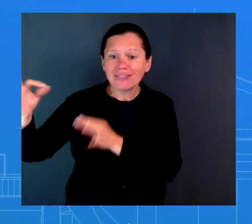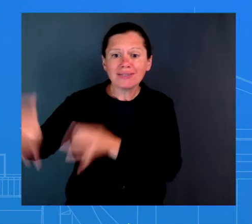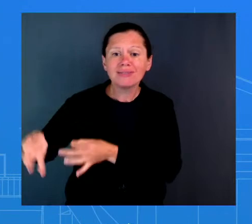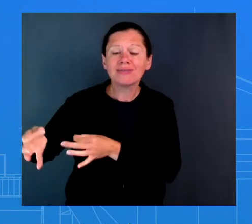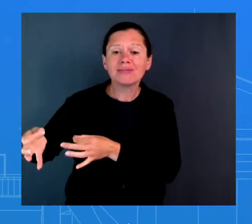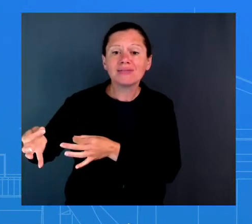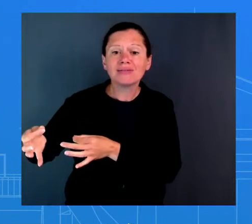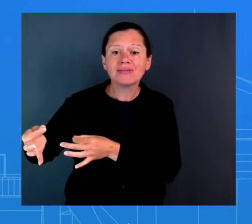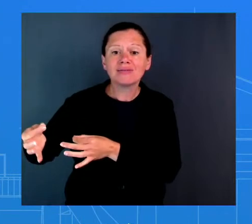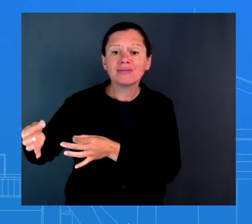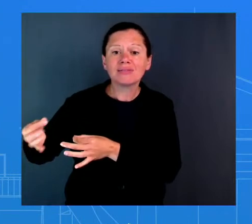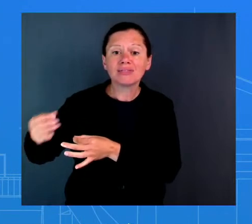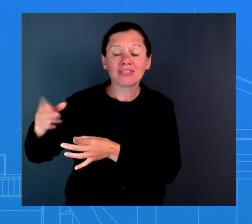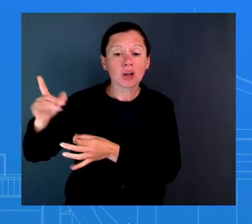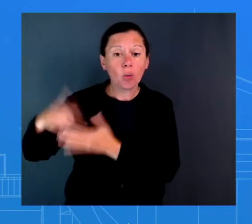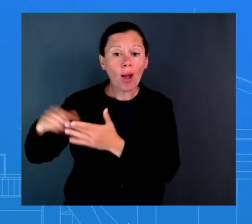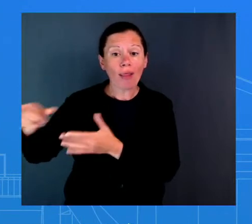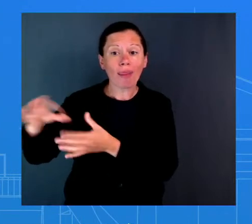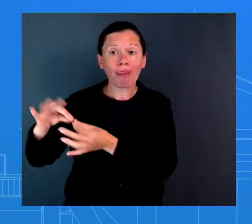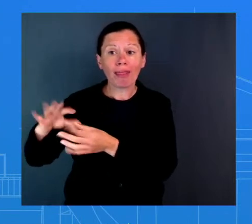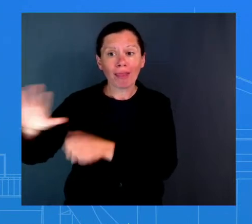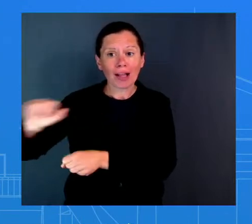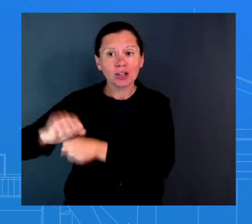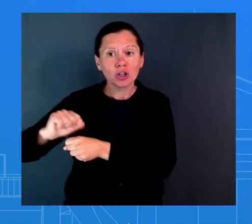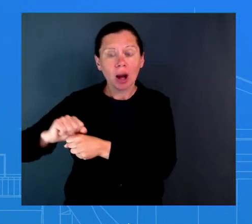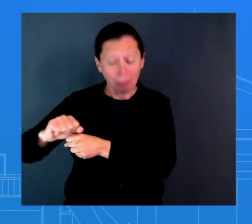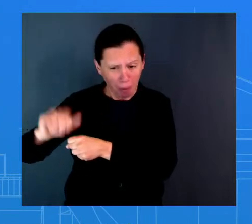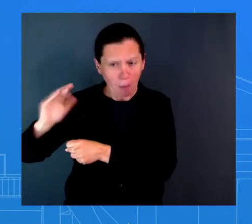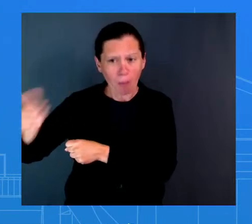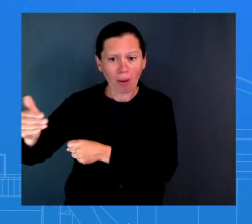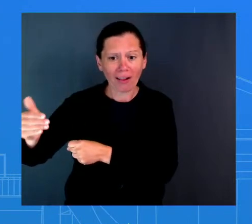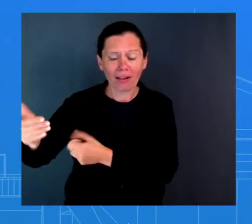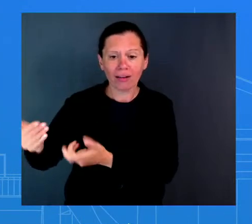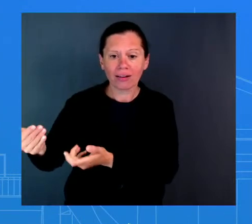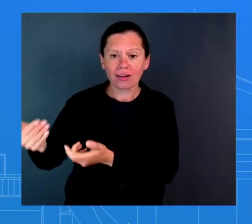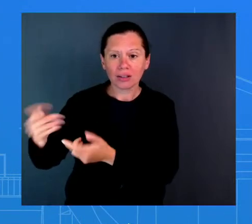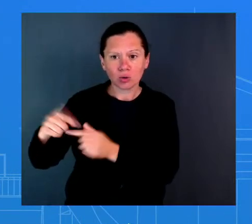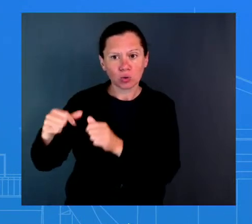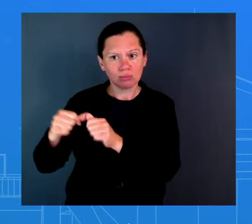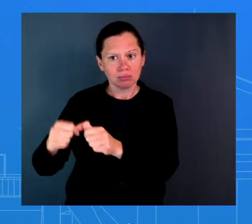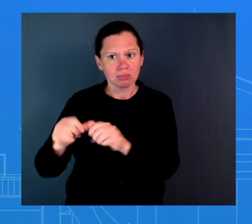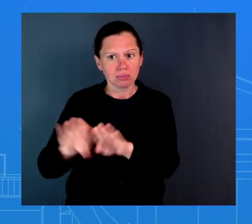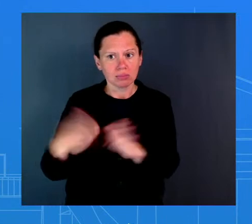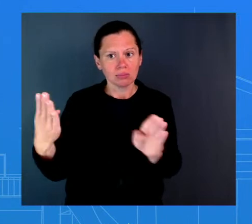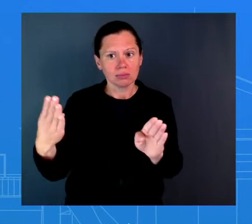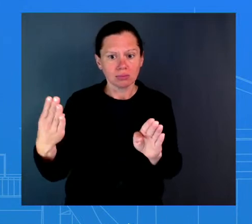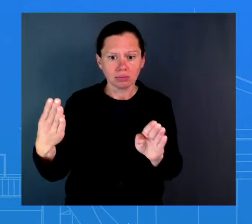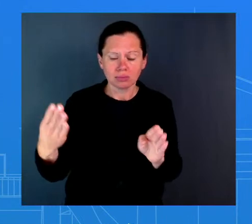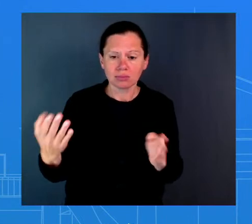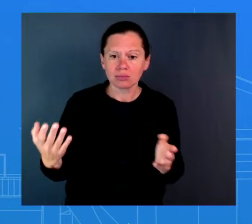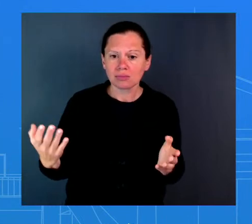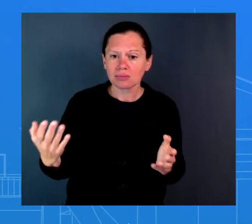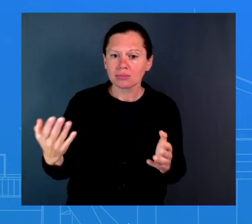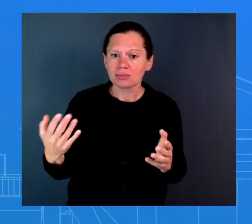keep the government open, and work with us to deliver -- to deliver for the American people. With that, Seung Min.